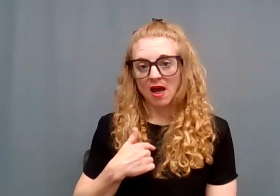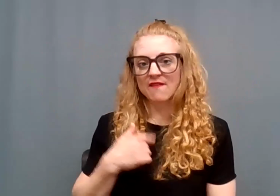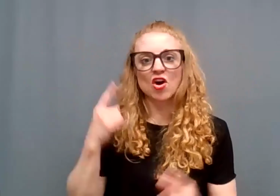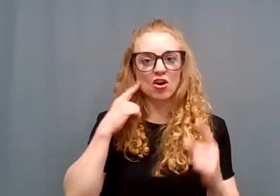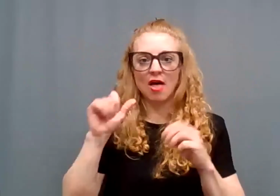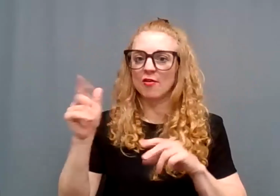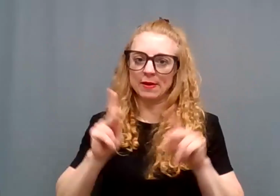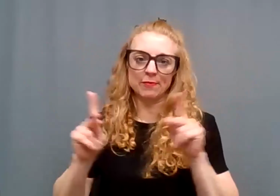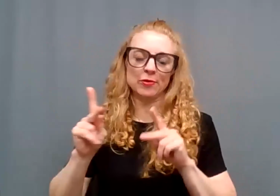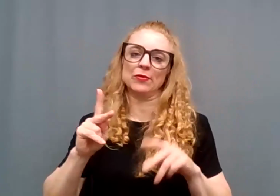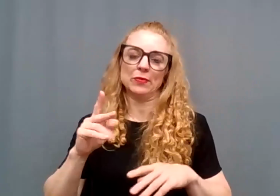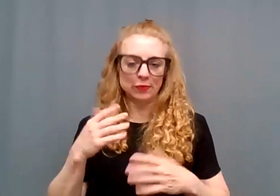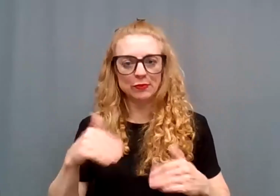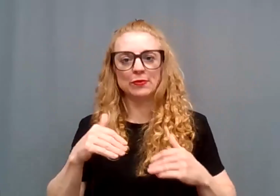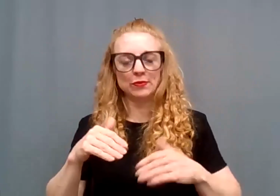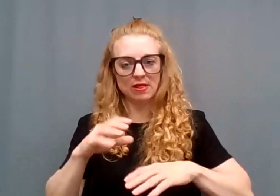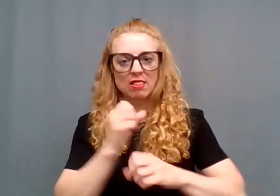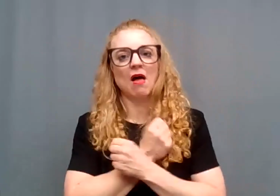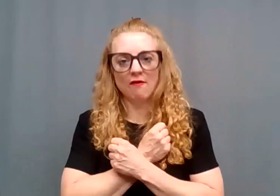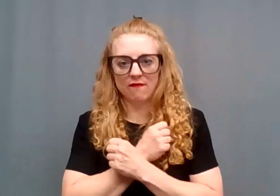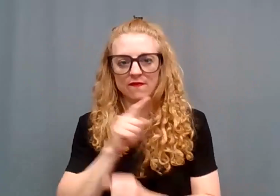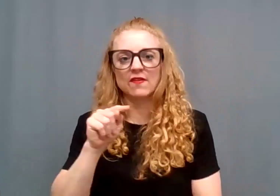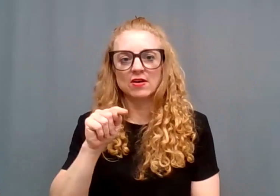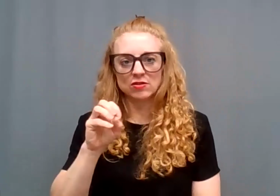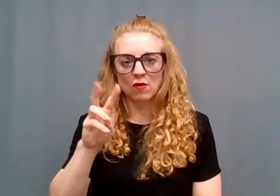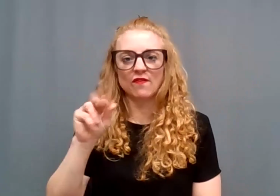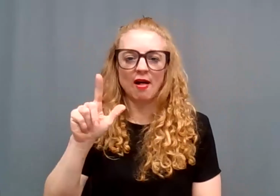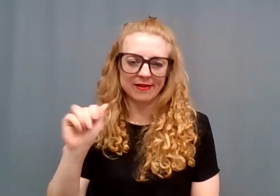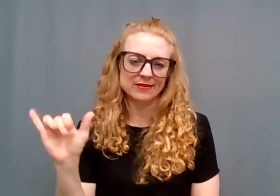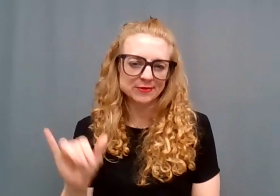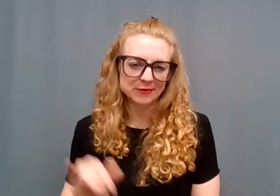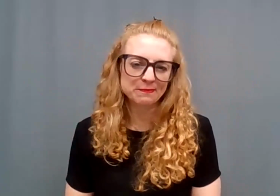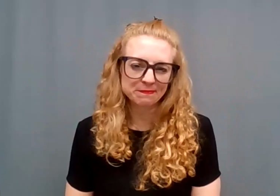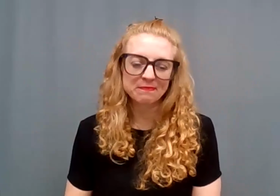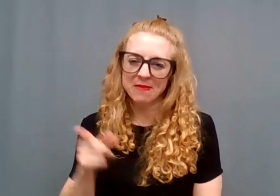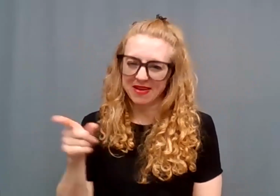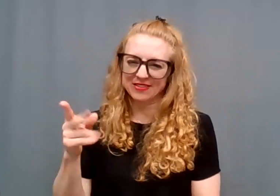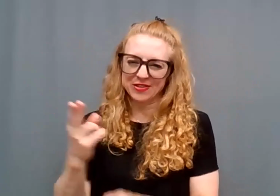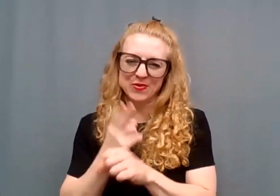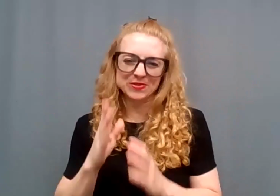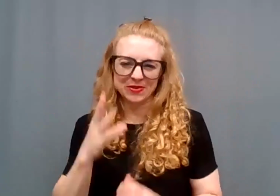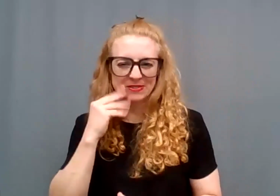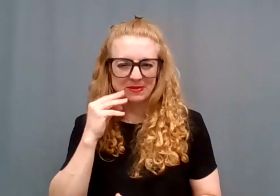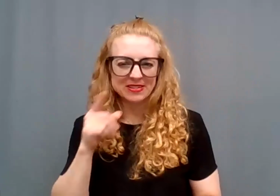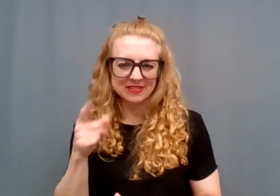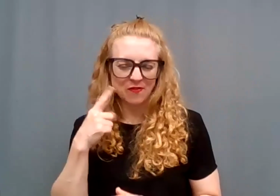but nothing like a firsthand user experience to uh to highlight that that's right another